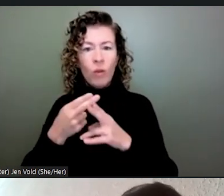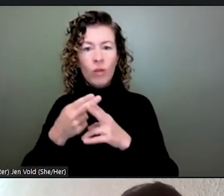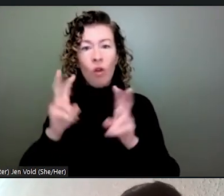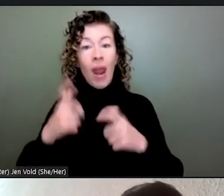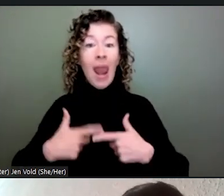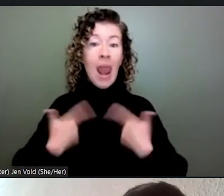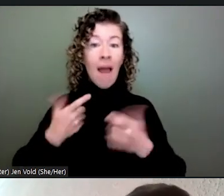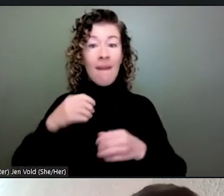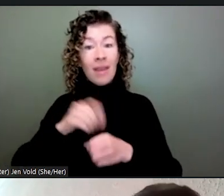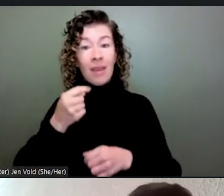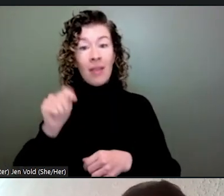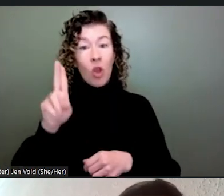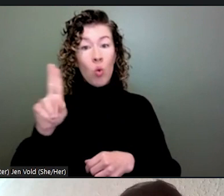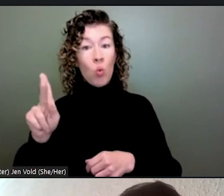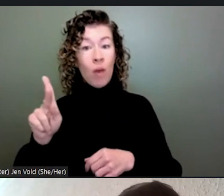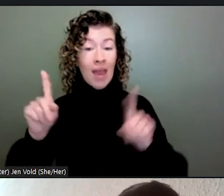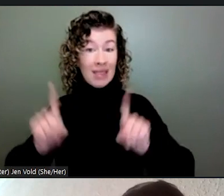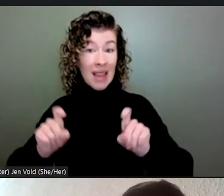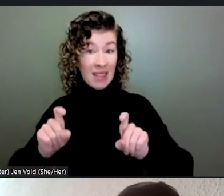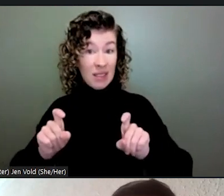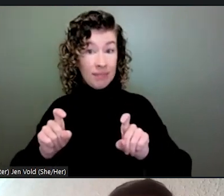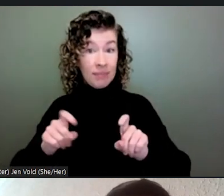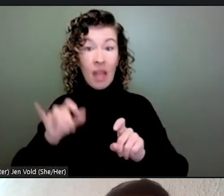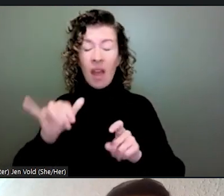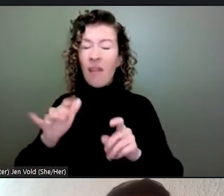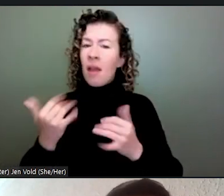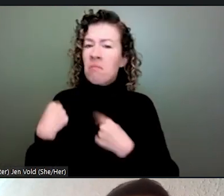And it's kind of changed in terms of its requirements over time.